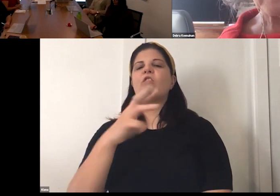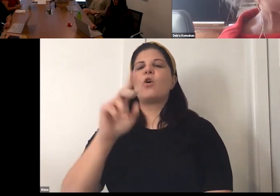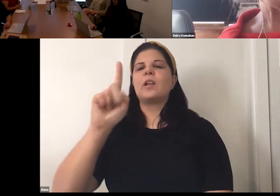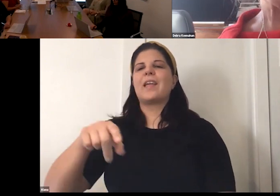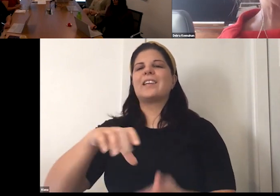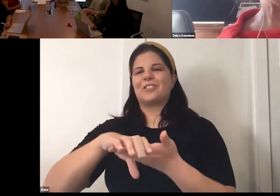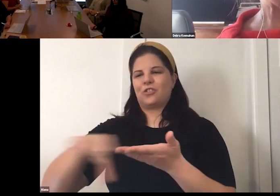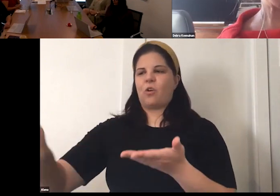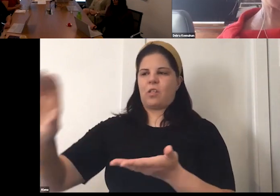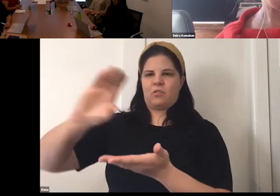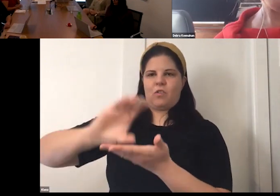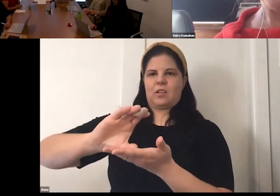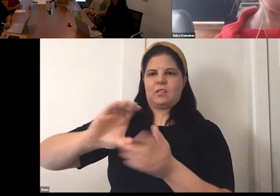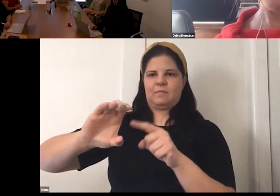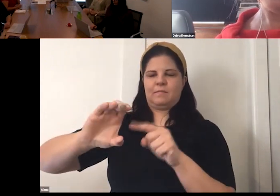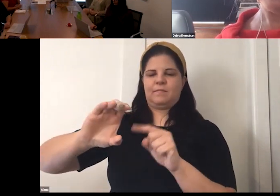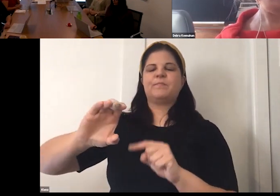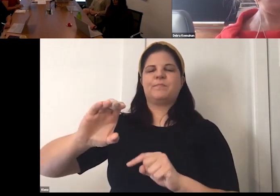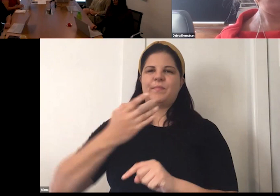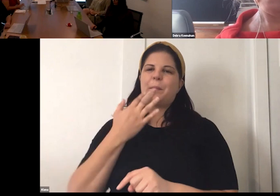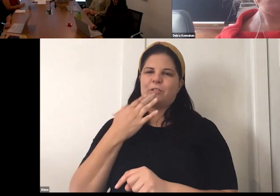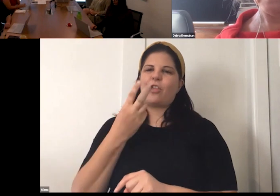So it's - there's six grants of $30,000.